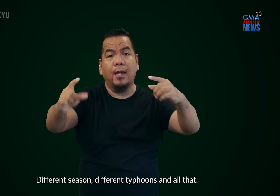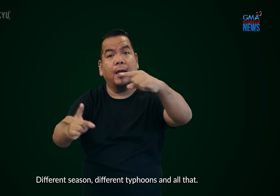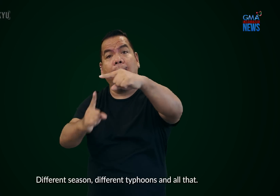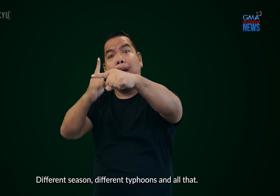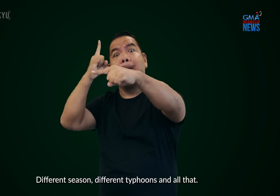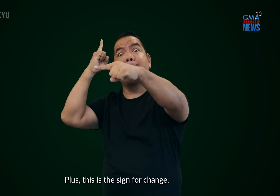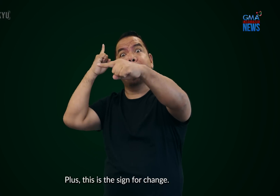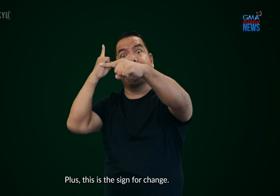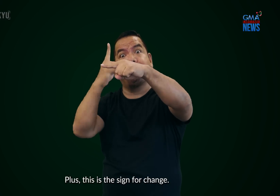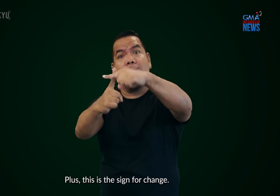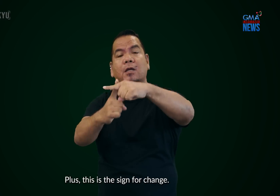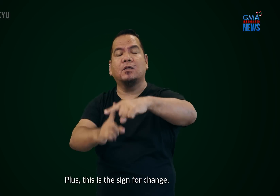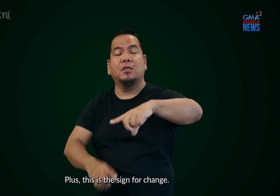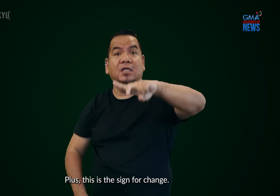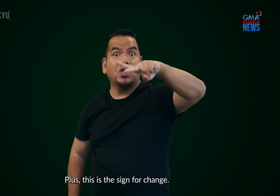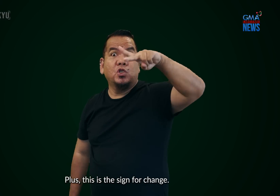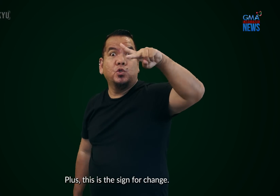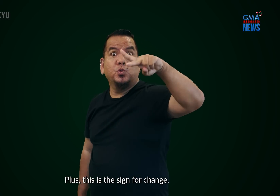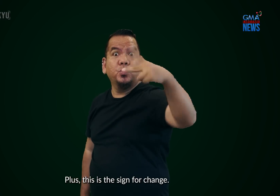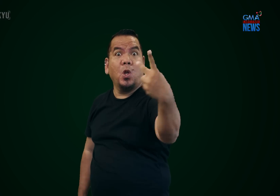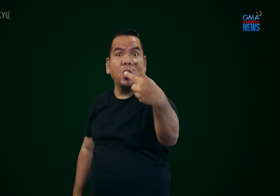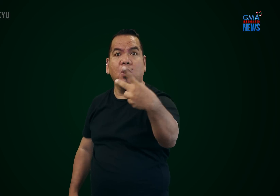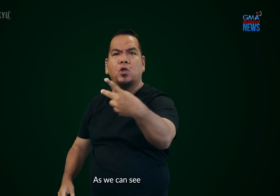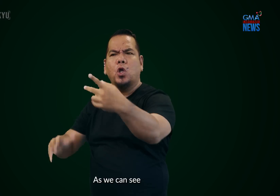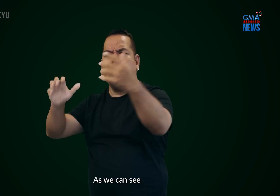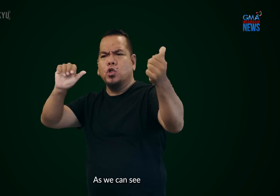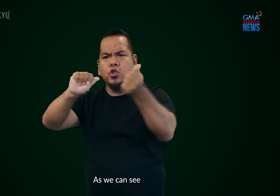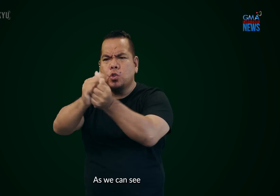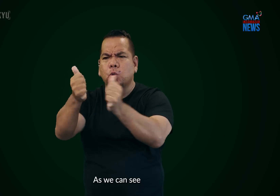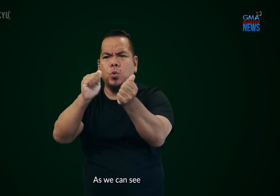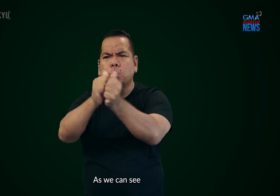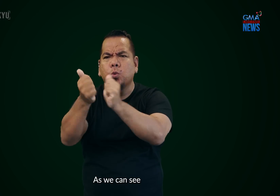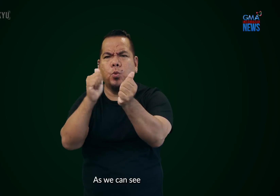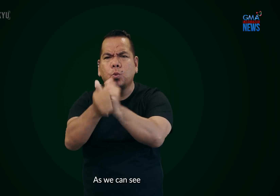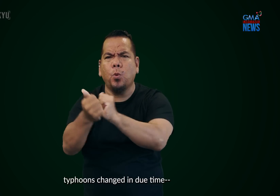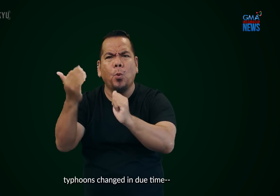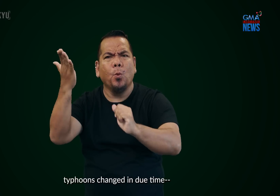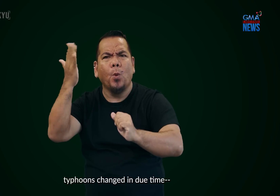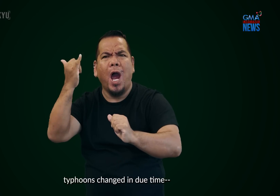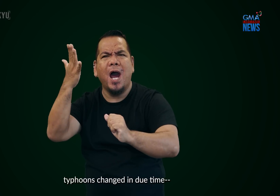This is the sign for climate change. First, this is the sign for weather.